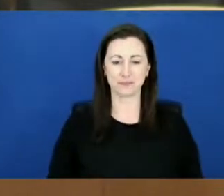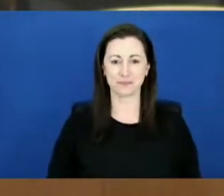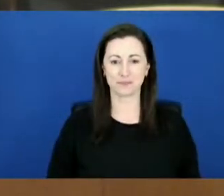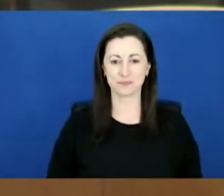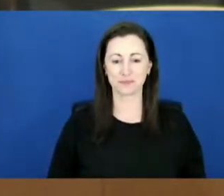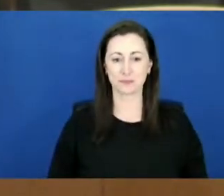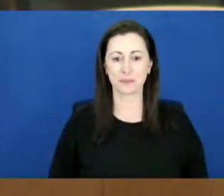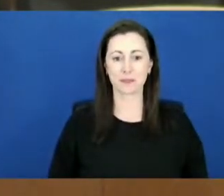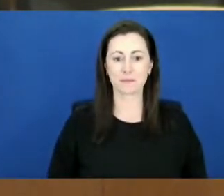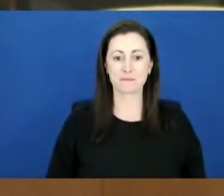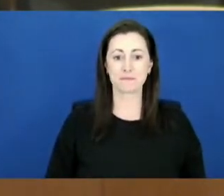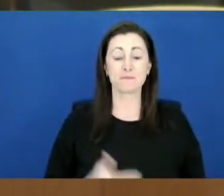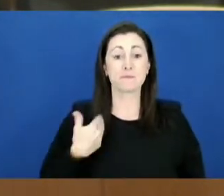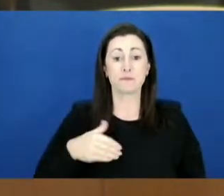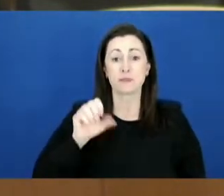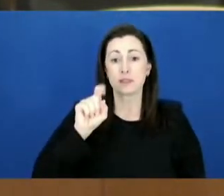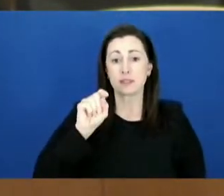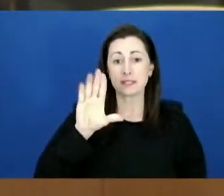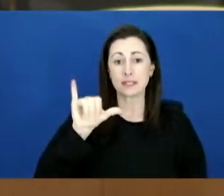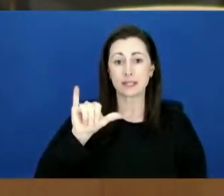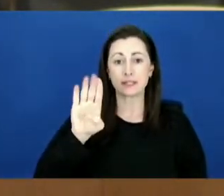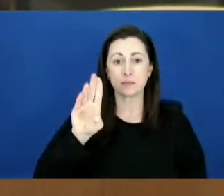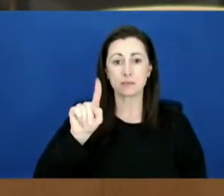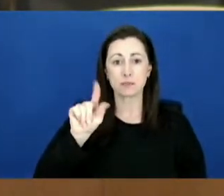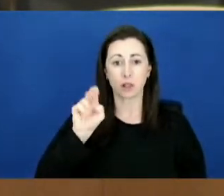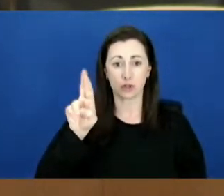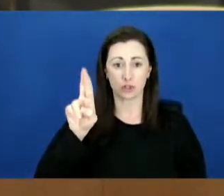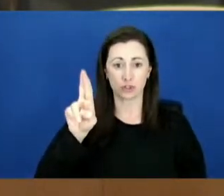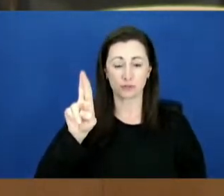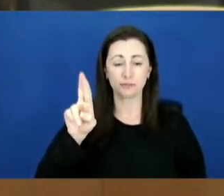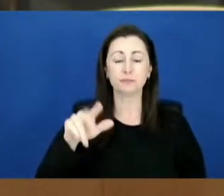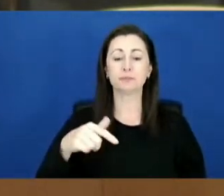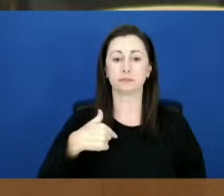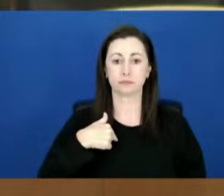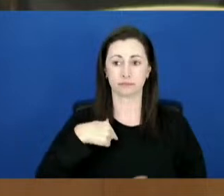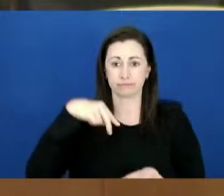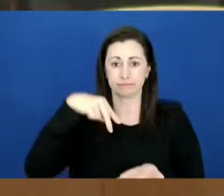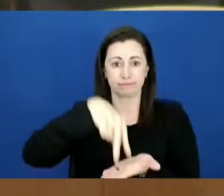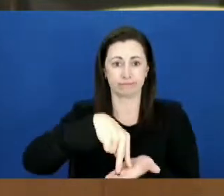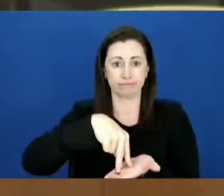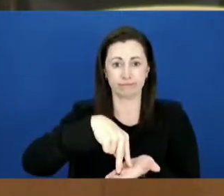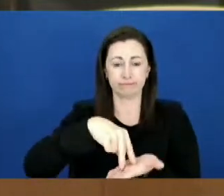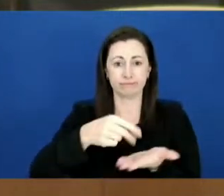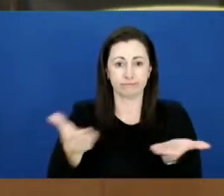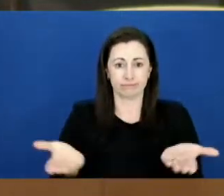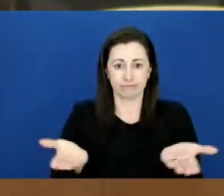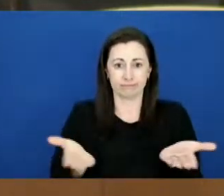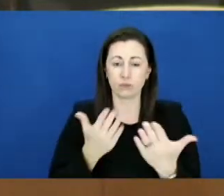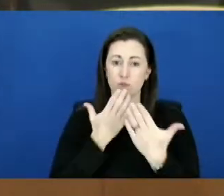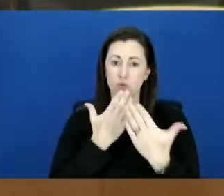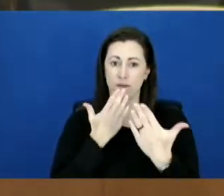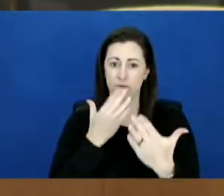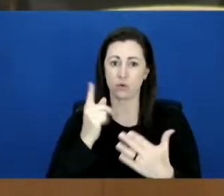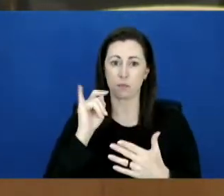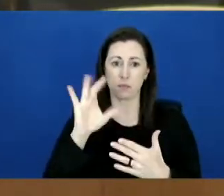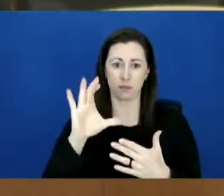THANK YOU.